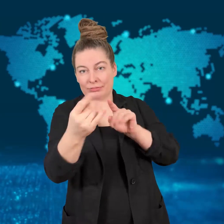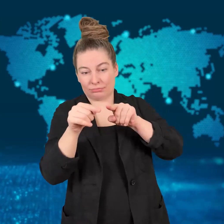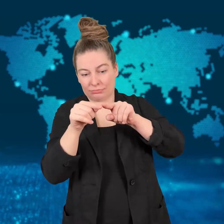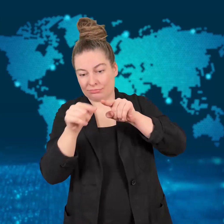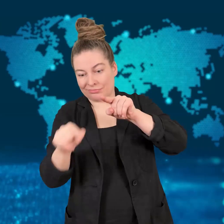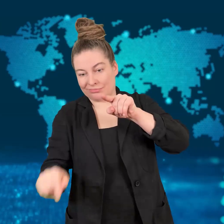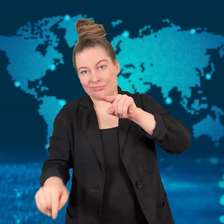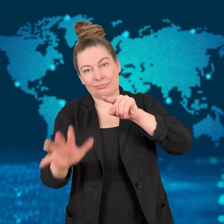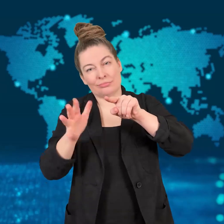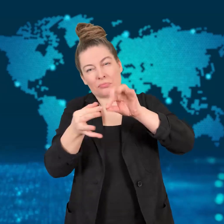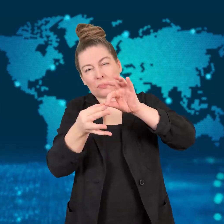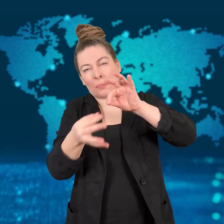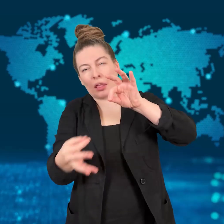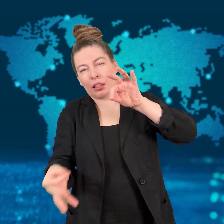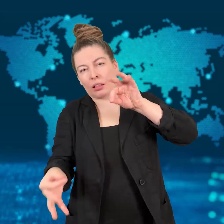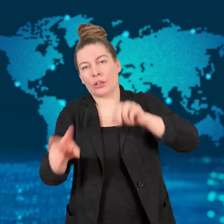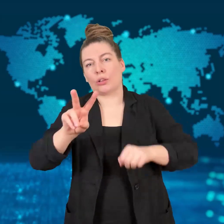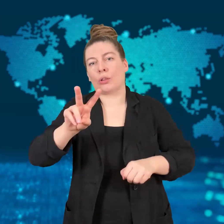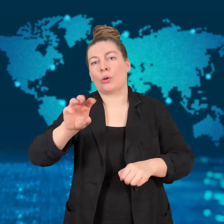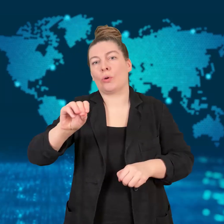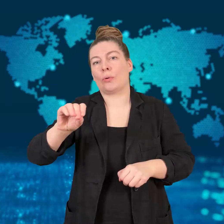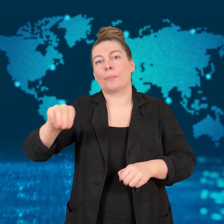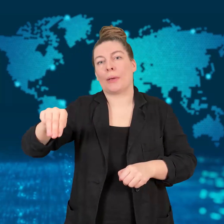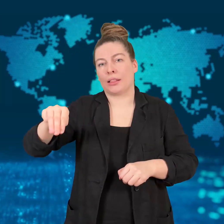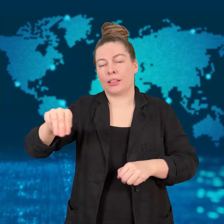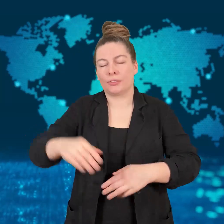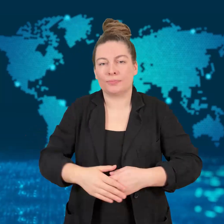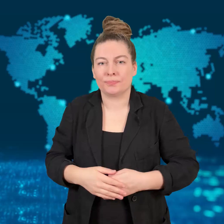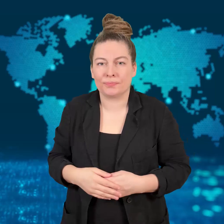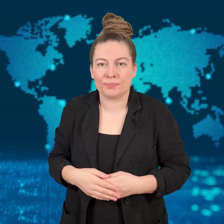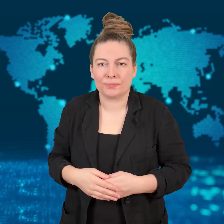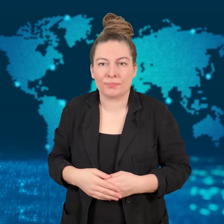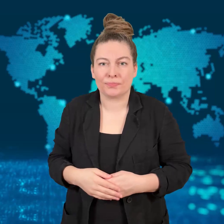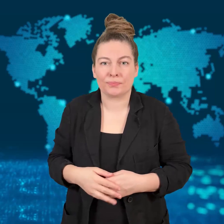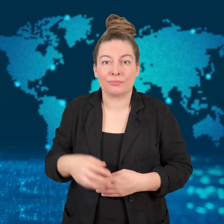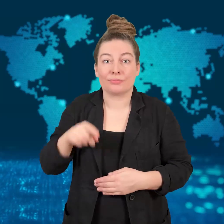Guatemala City, when the accident occurred.